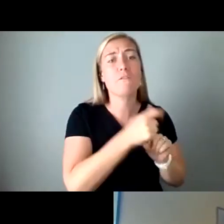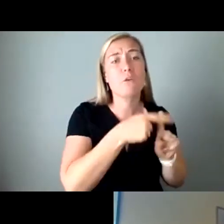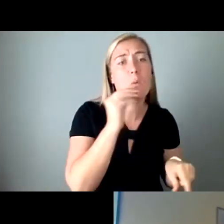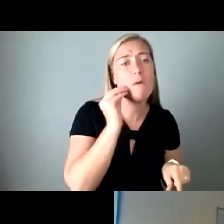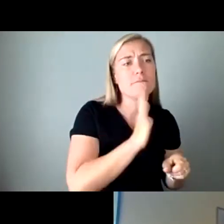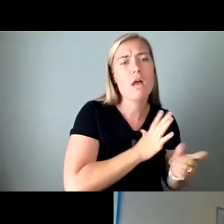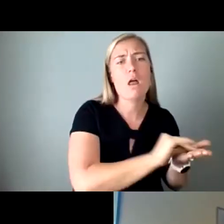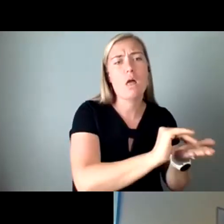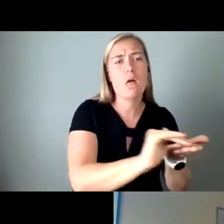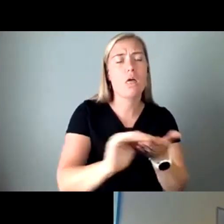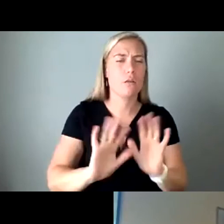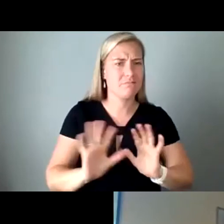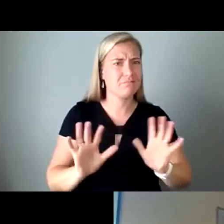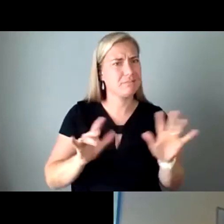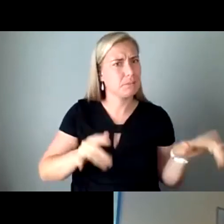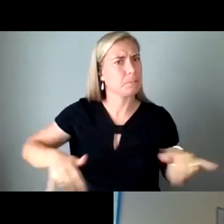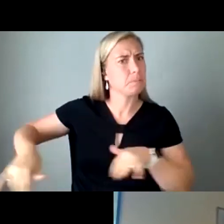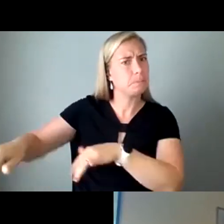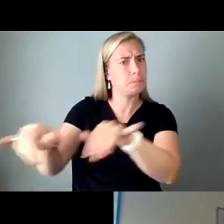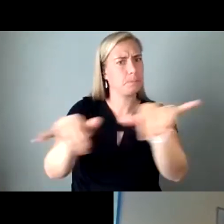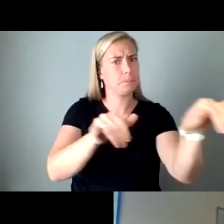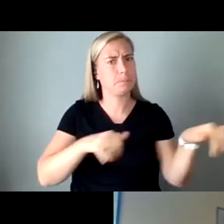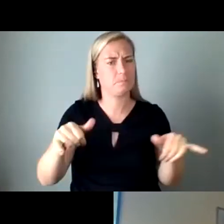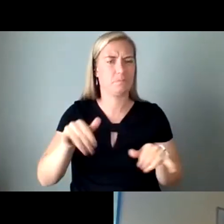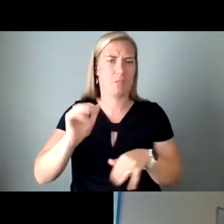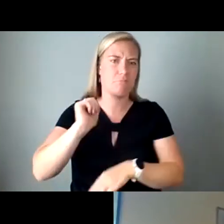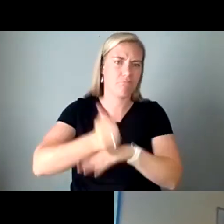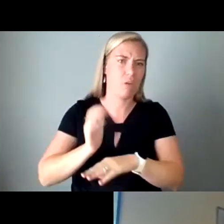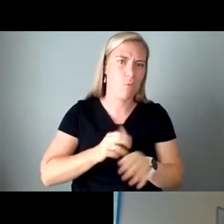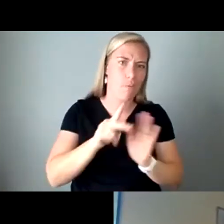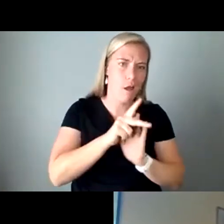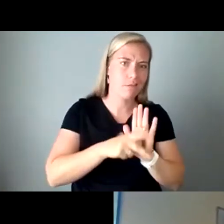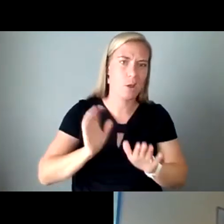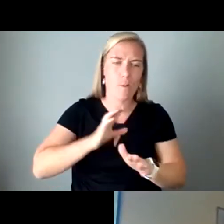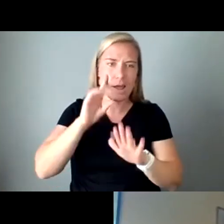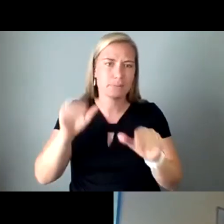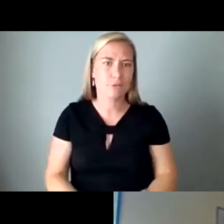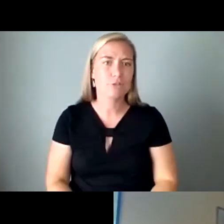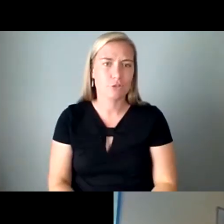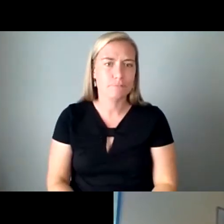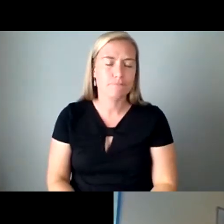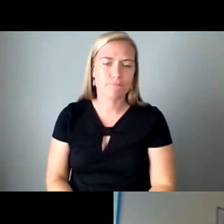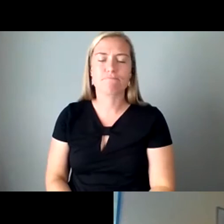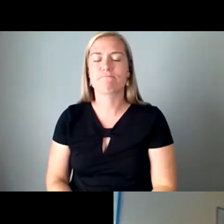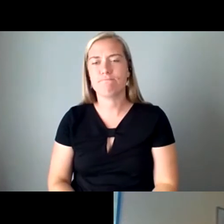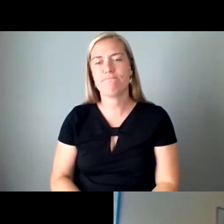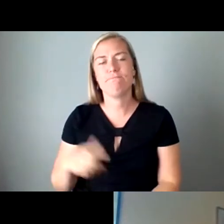Thank you Sarah, thank you Kathy. Dr. Branche, I'm going to return to you for this next one.